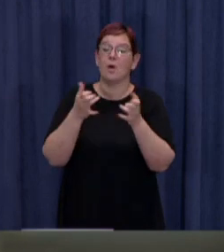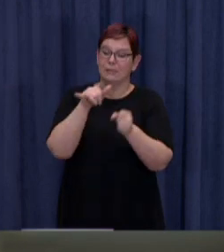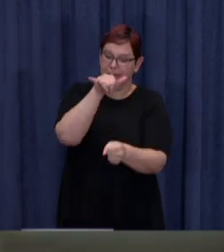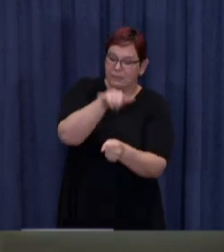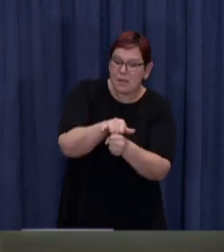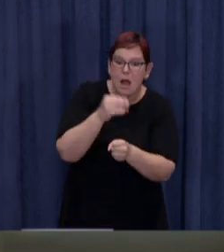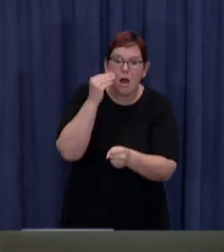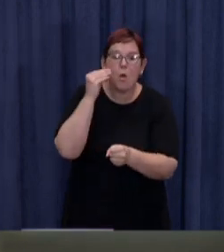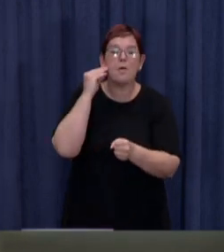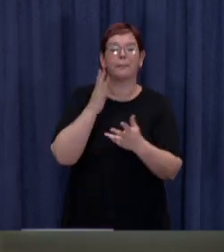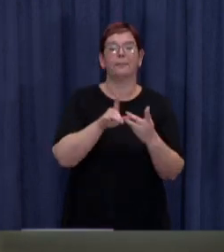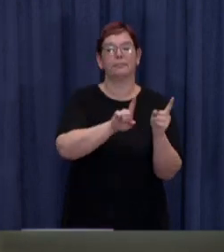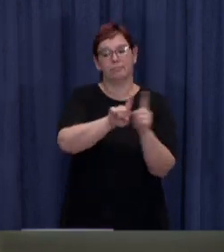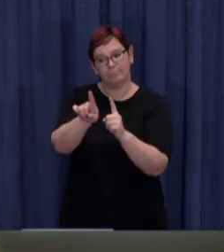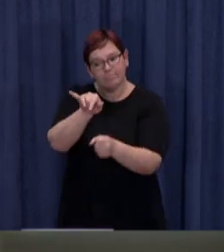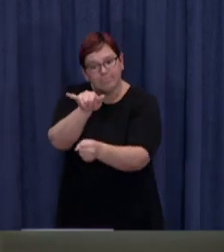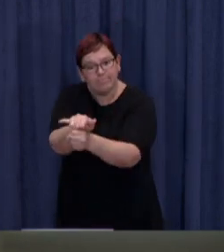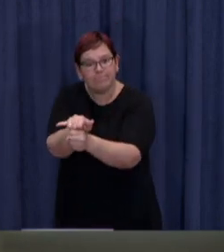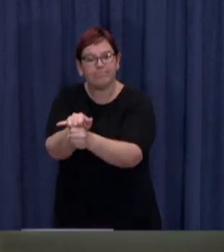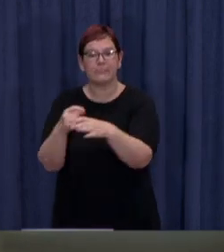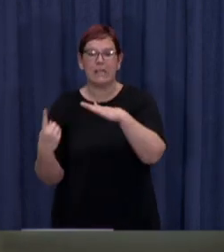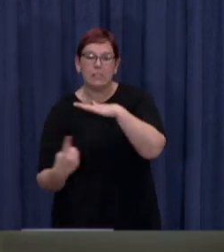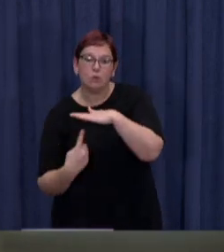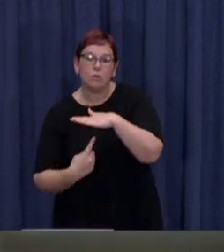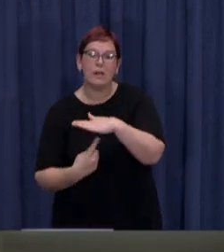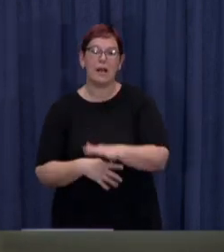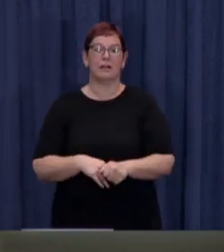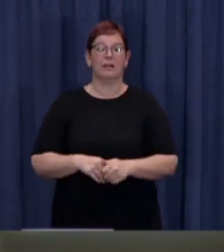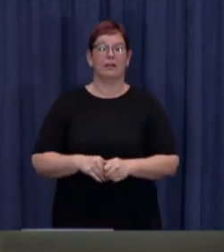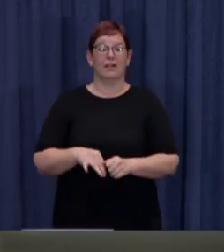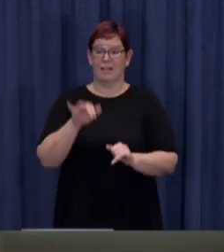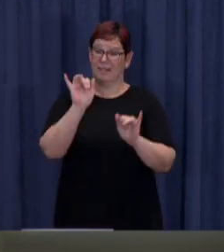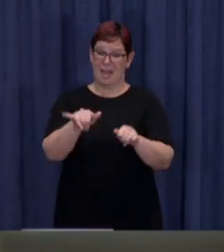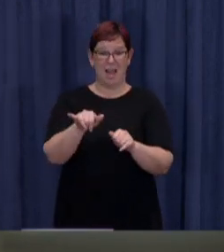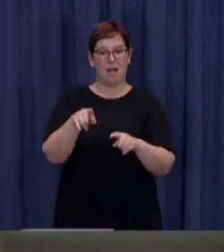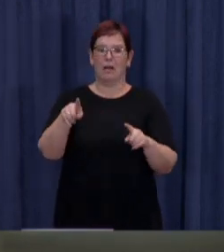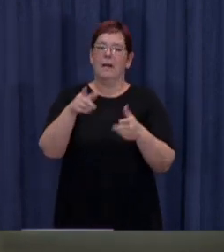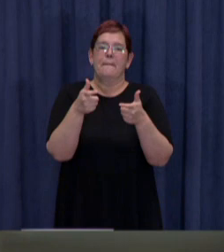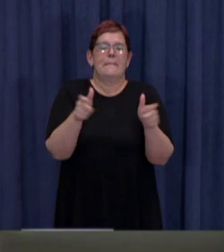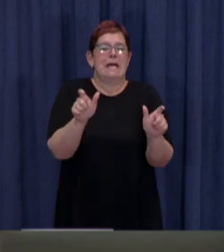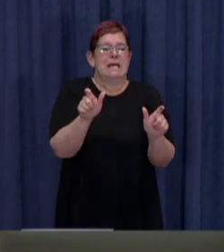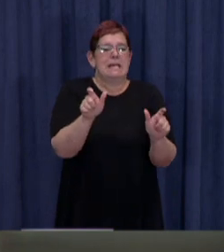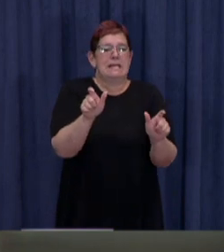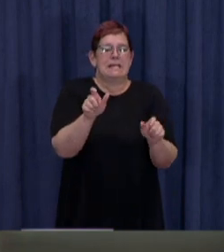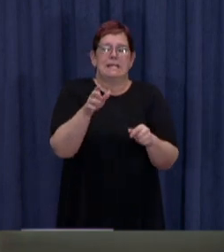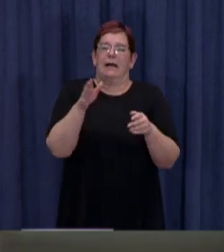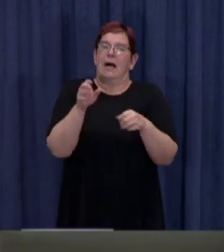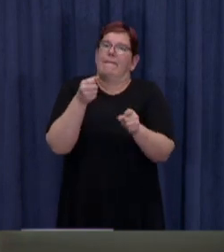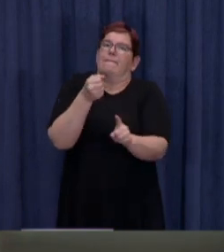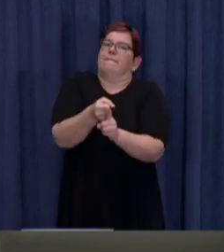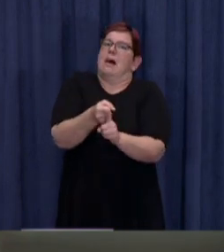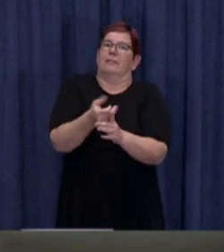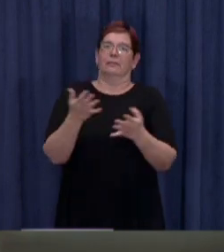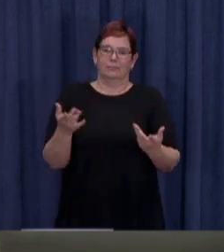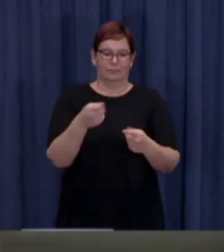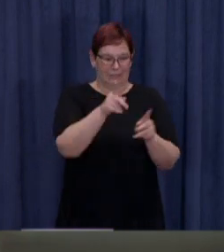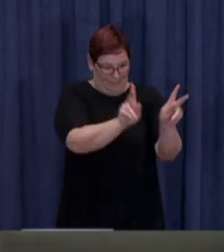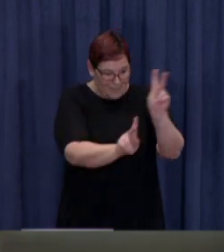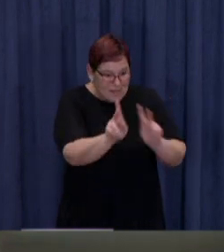we can pay to the poor unfortunate man that lost his life okay Brian Toronto Sun yeah good afternoon Mr. Mayor